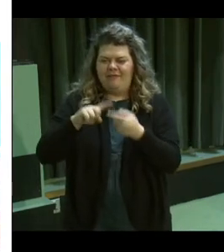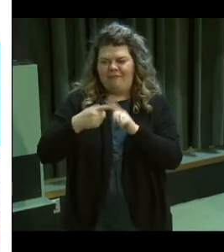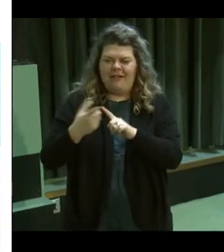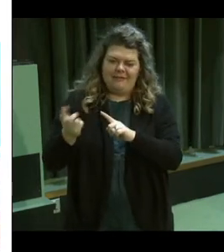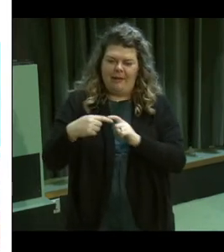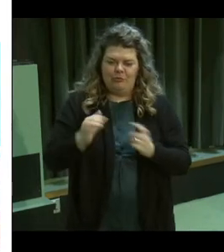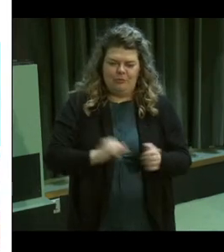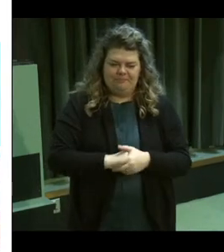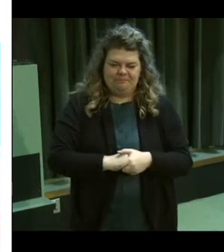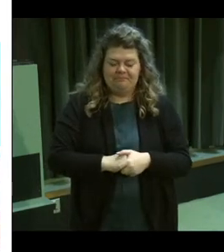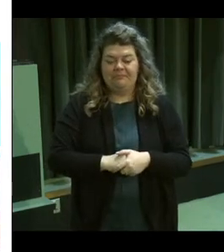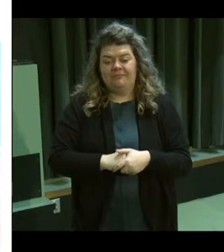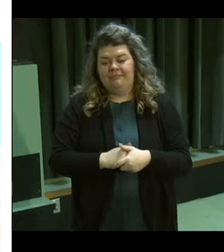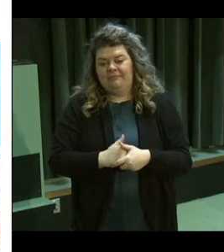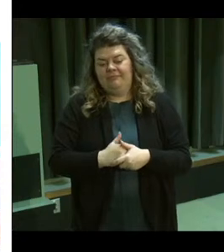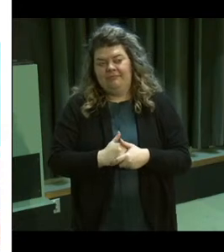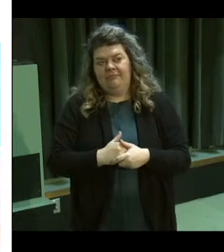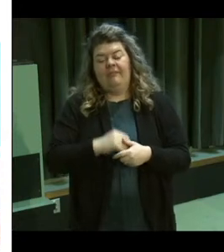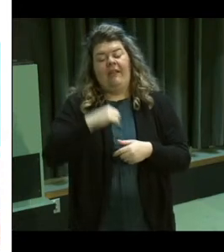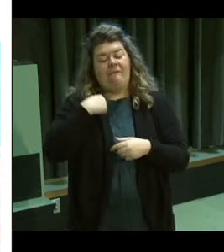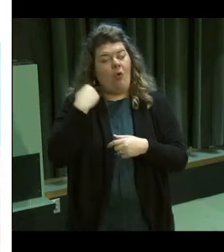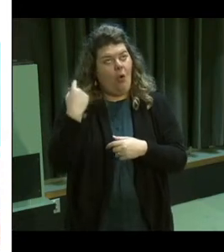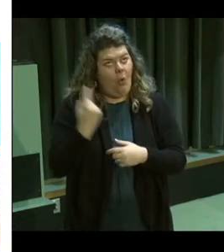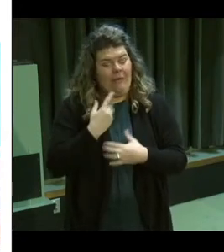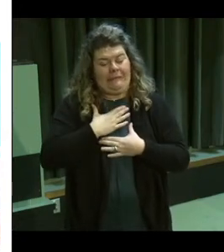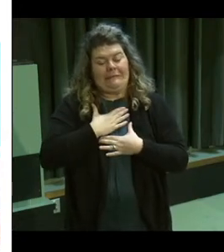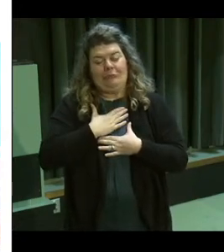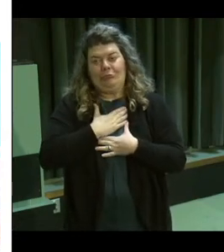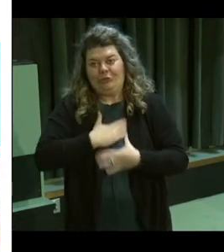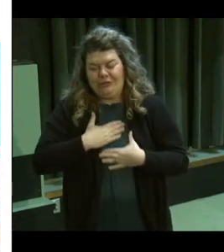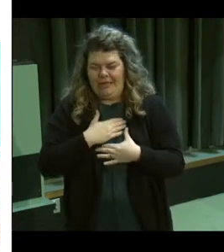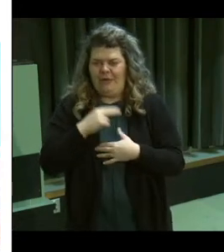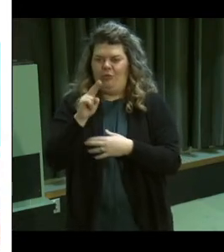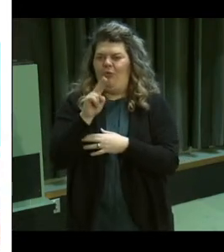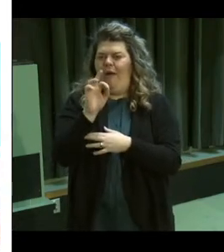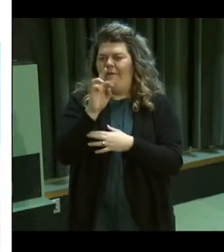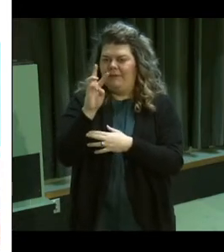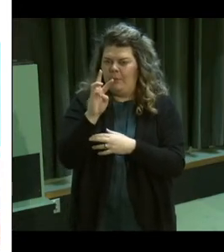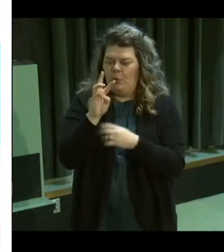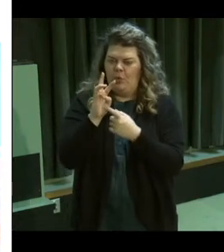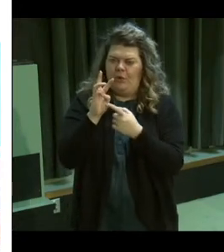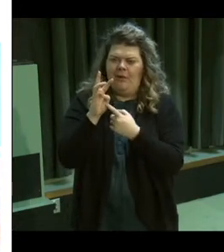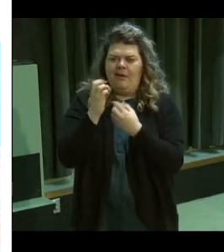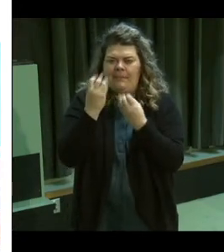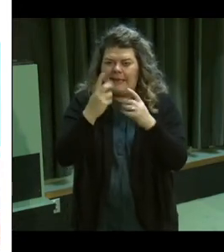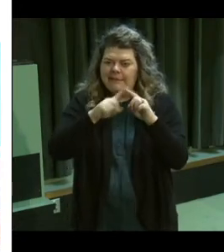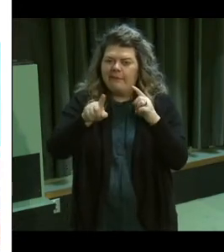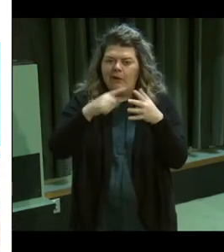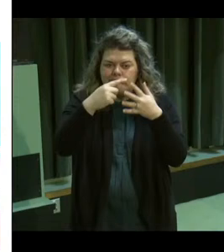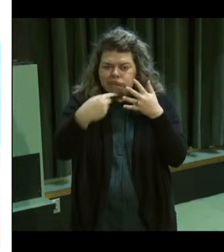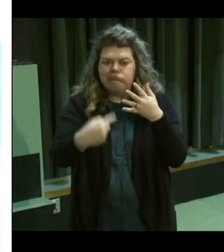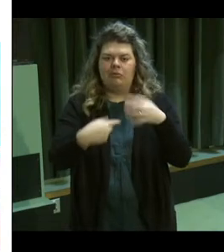lowrider friends also coming. So it's just always that's what